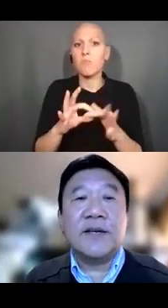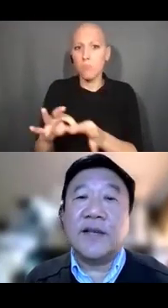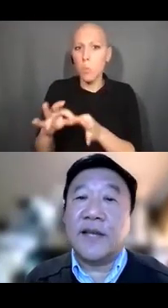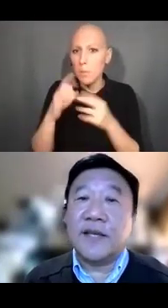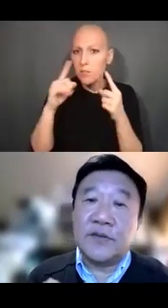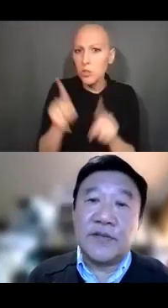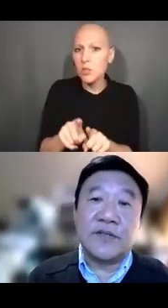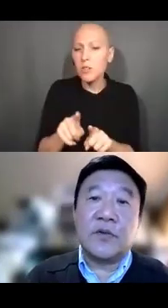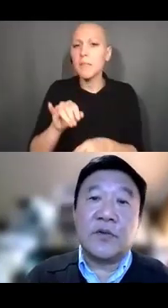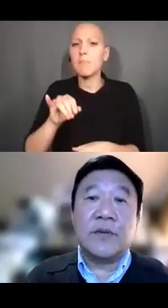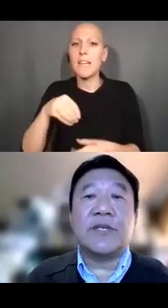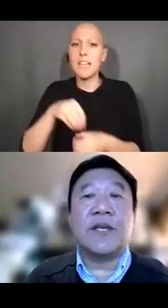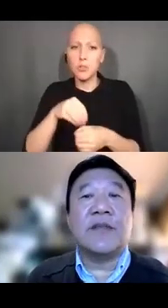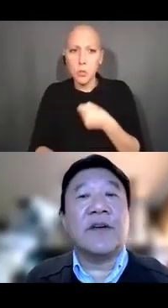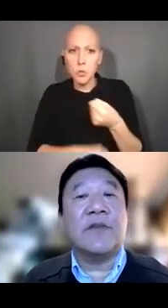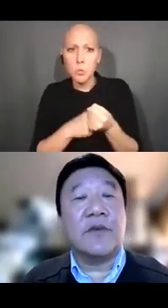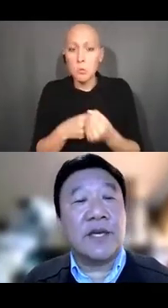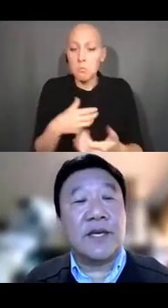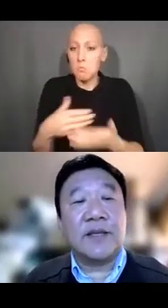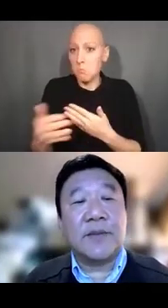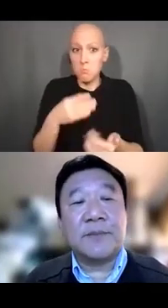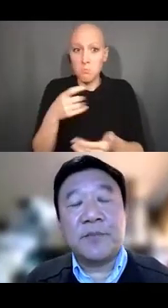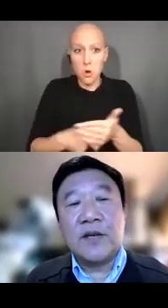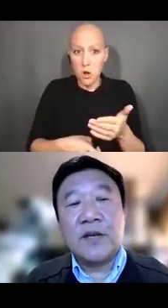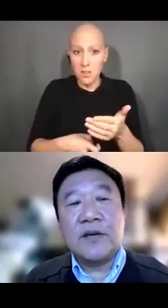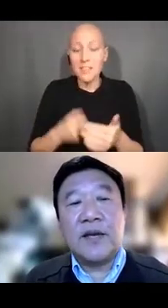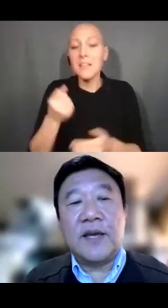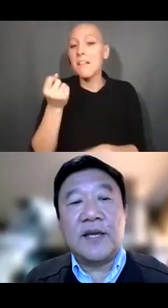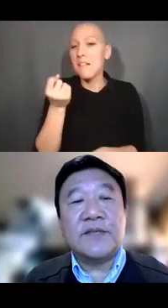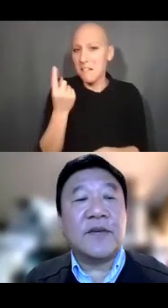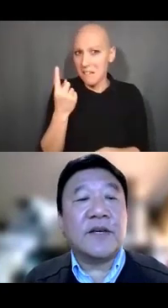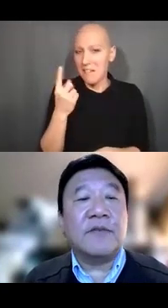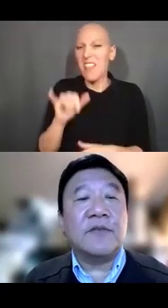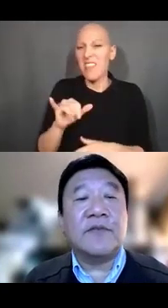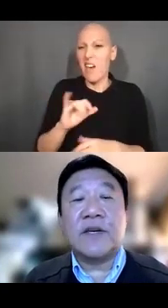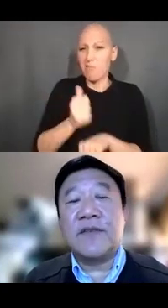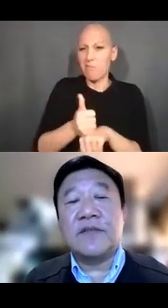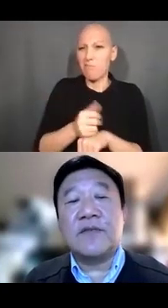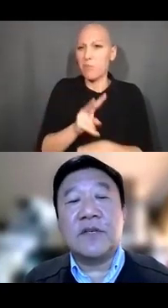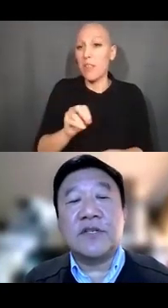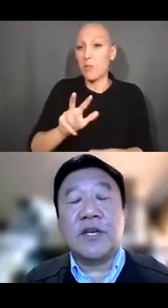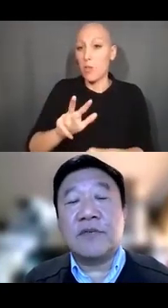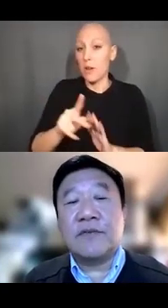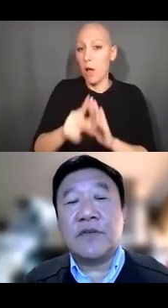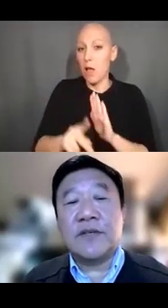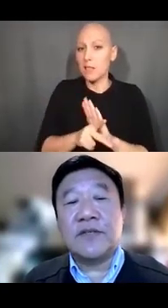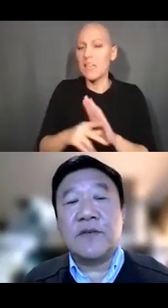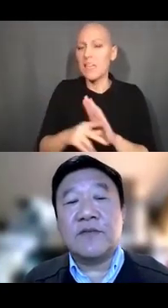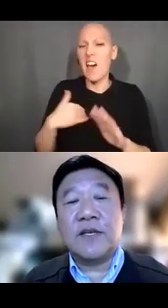unlike the 2003 which had the 500K limit. And it was effective as of January 2015.